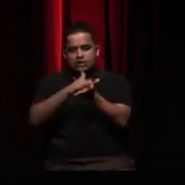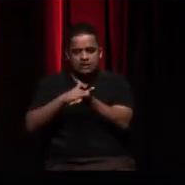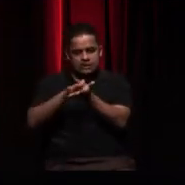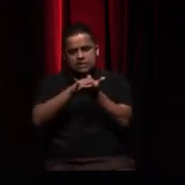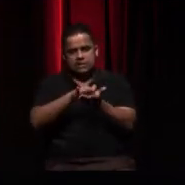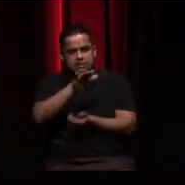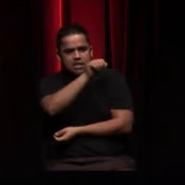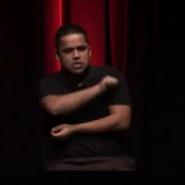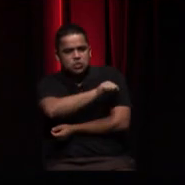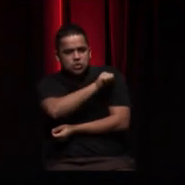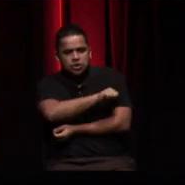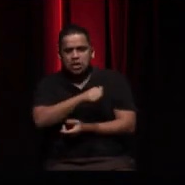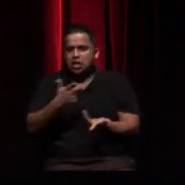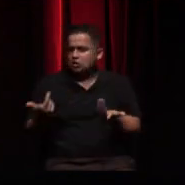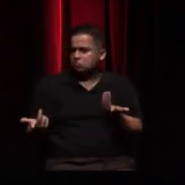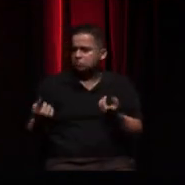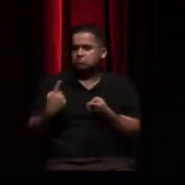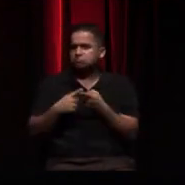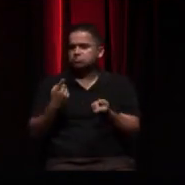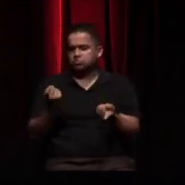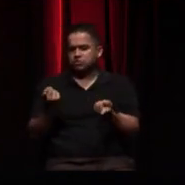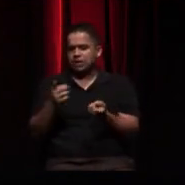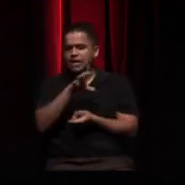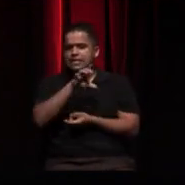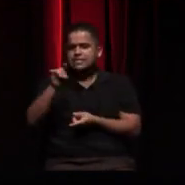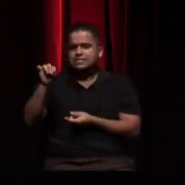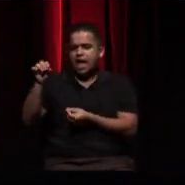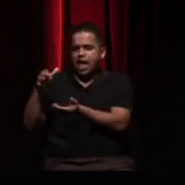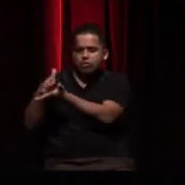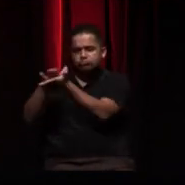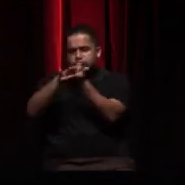Why did the brand want to map 100 circles of samba in Rio?